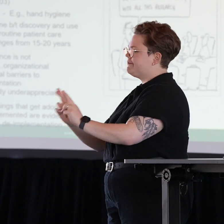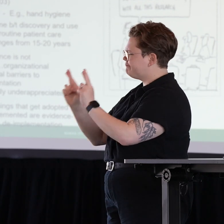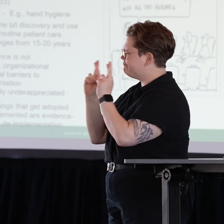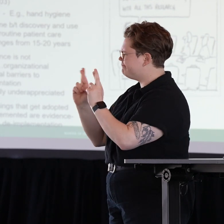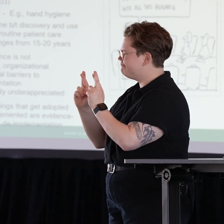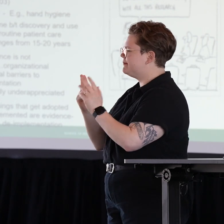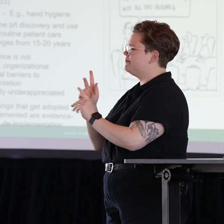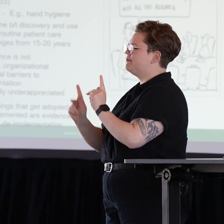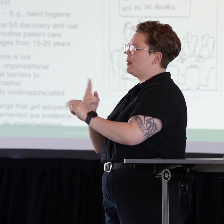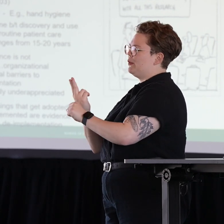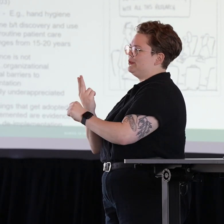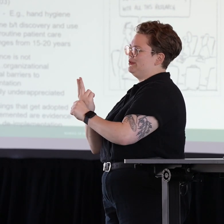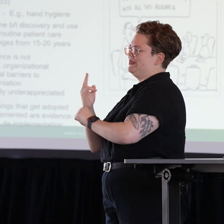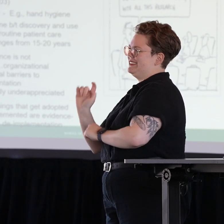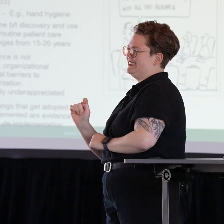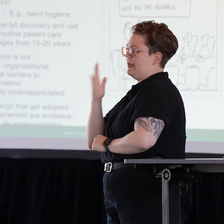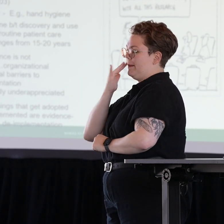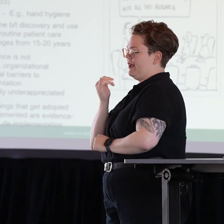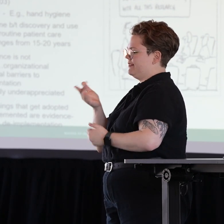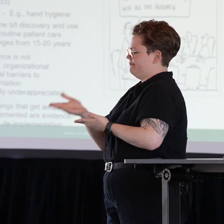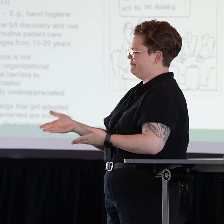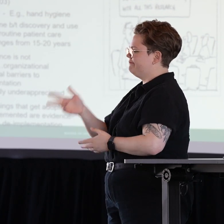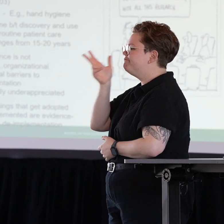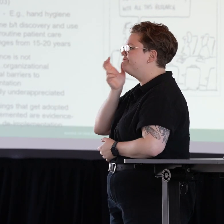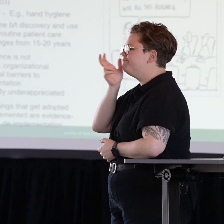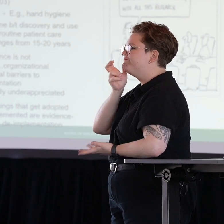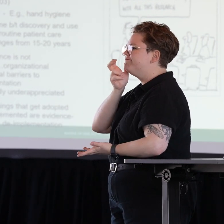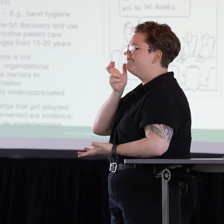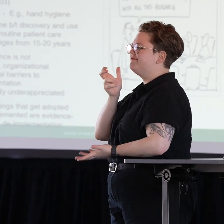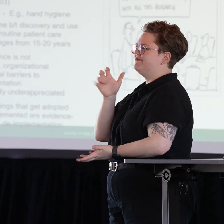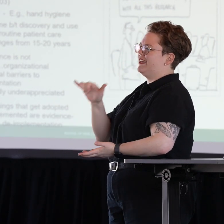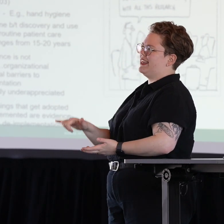would start using it because they happen to be at that conference, those kinds of passive approaches to getting